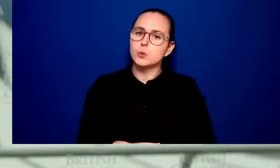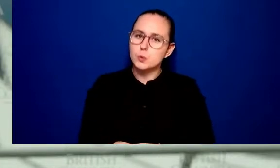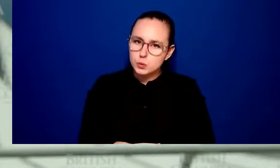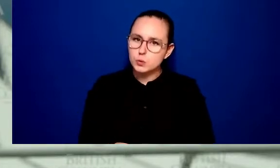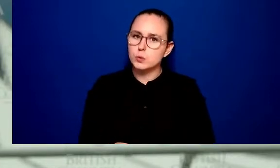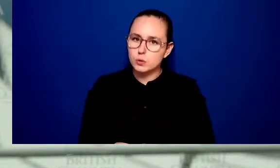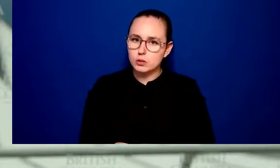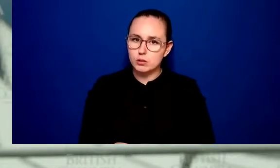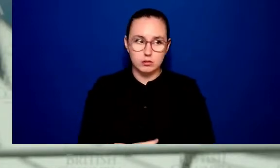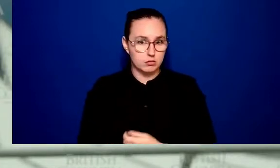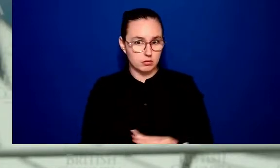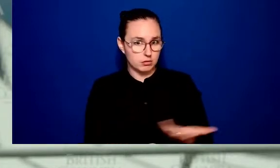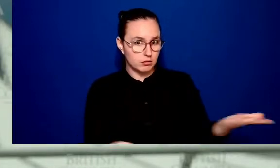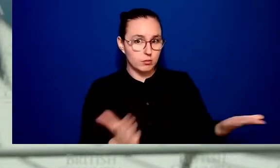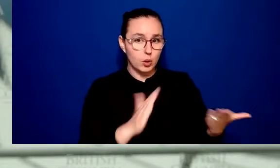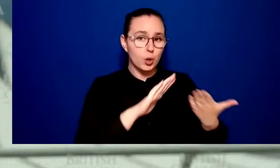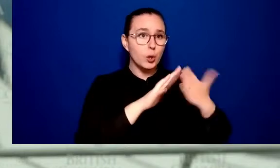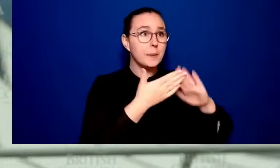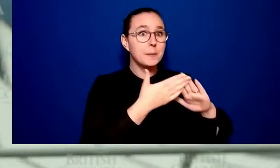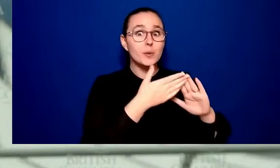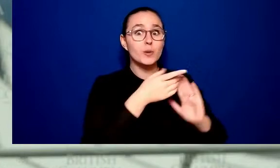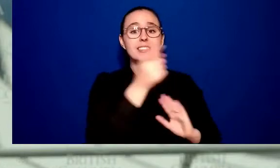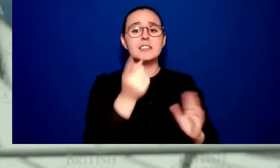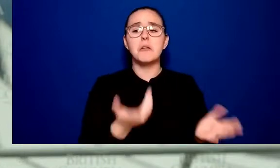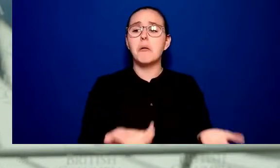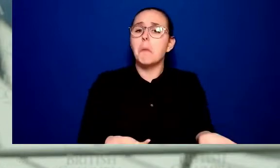rates of immunization have higher rates of spread. The